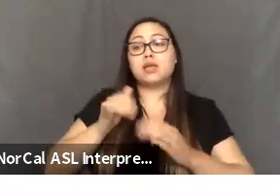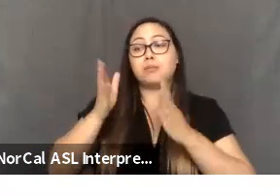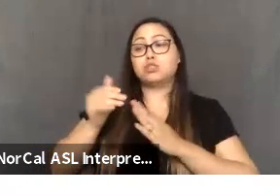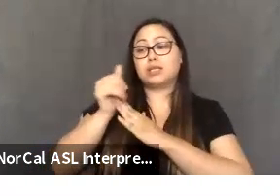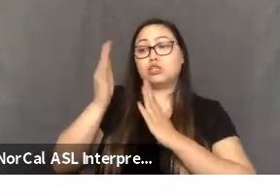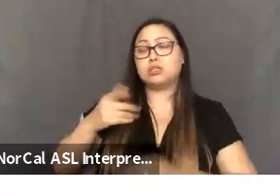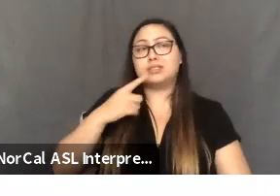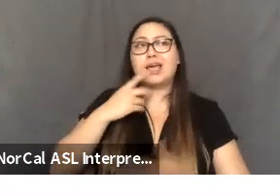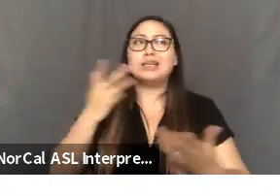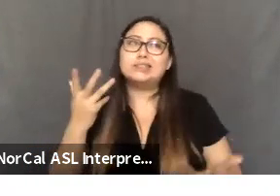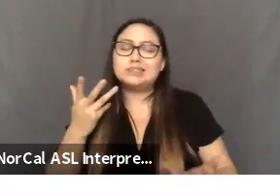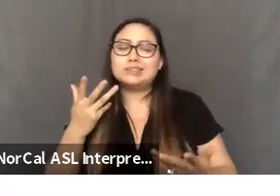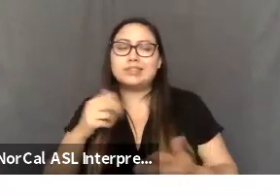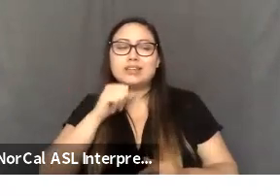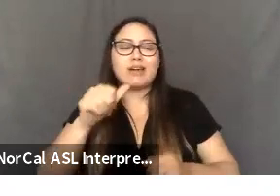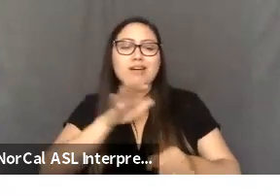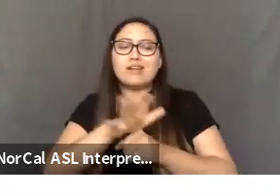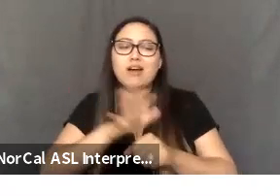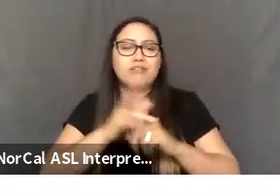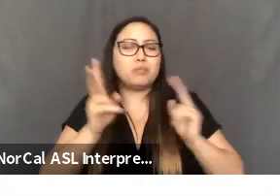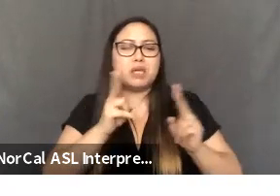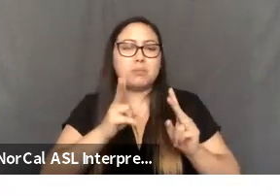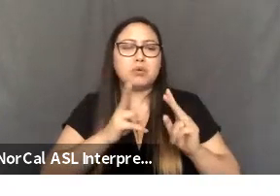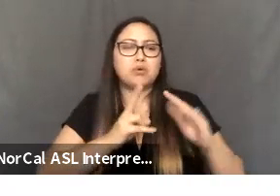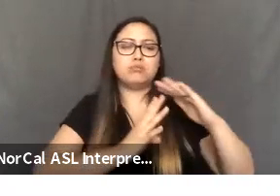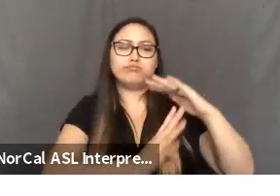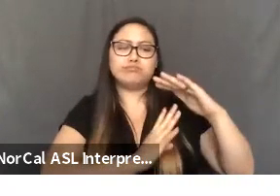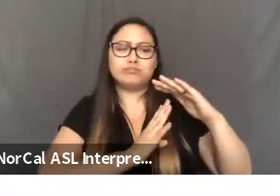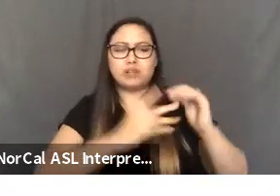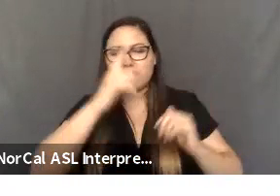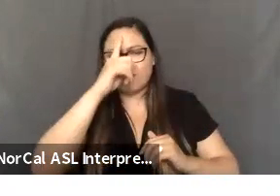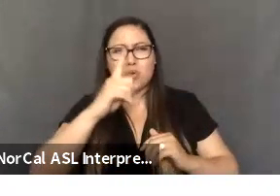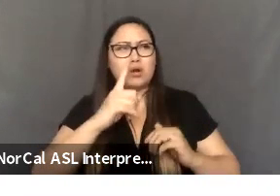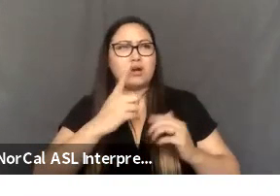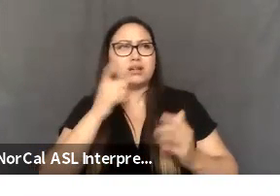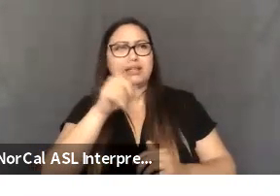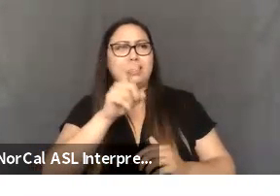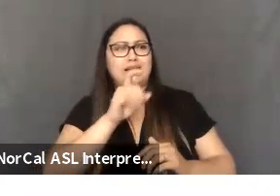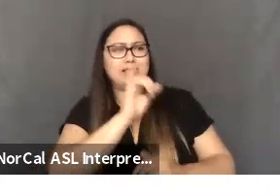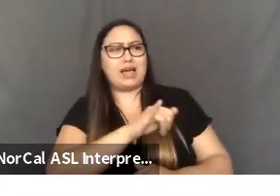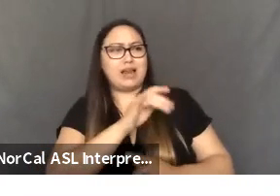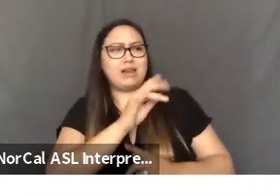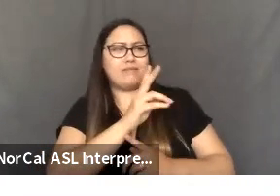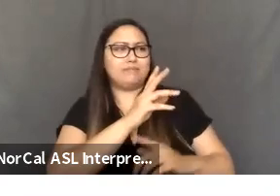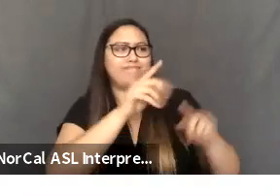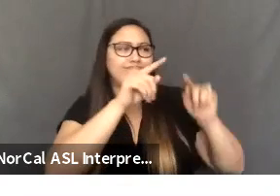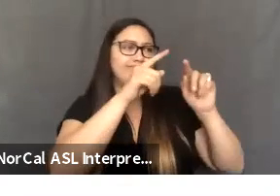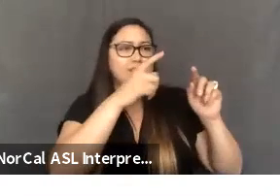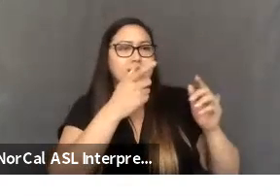our patients have communication disabilities, so we're not going to invest in that. So, again,